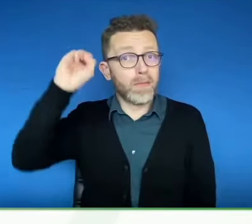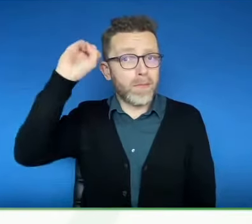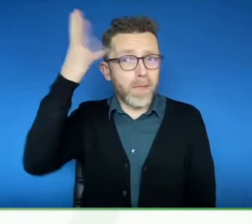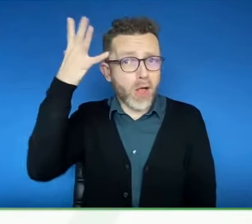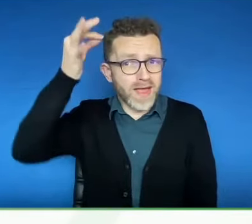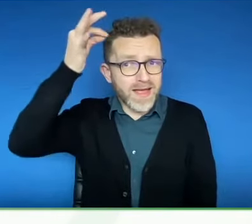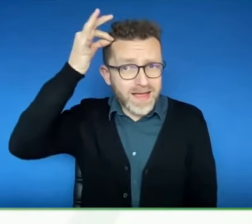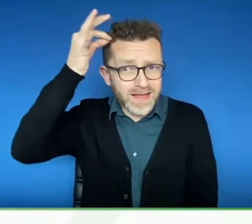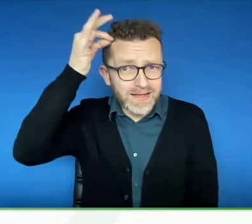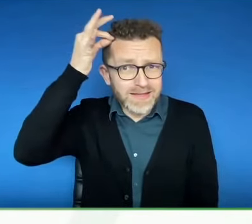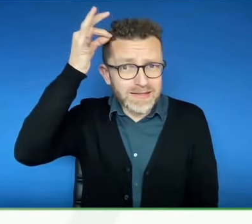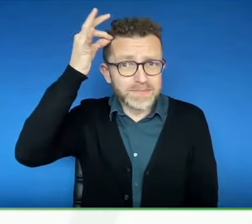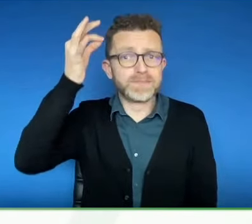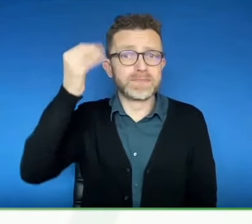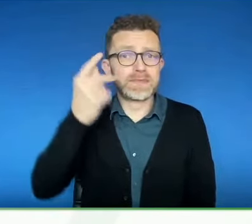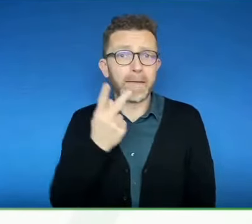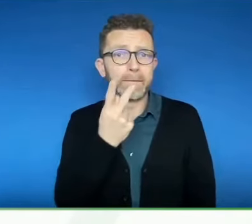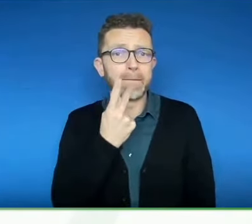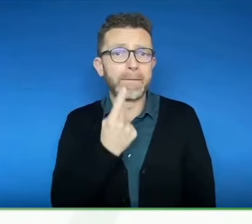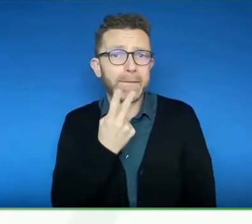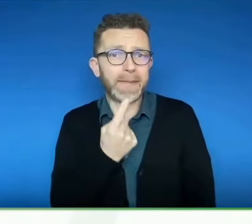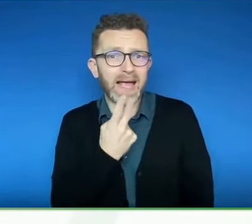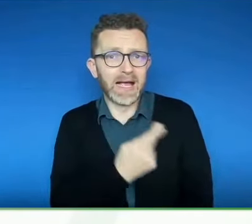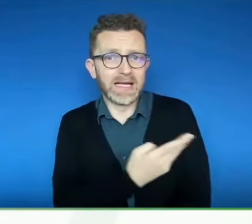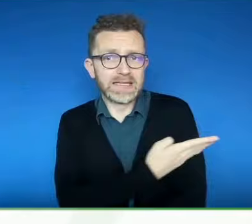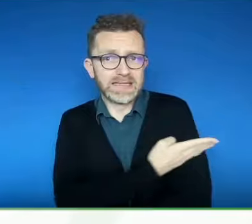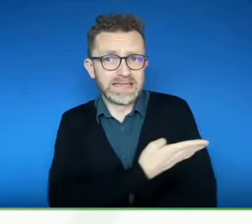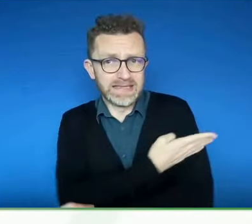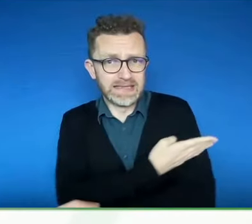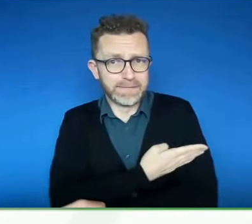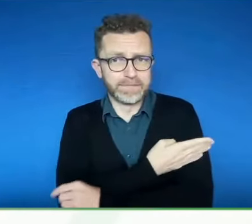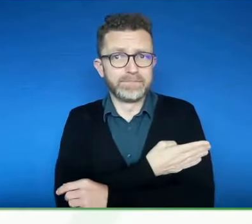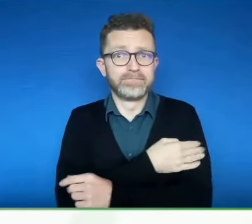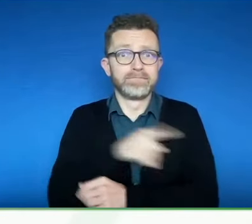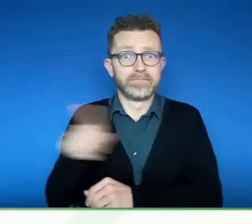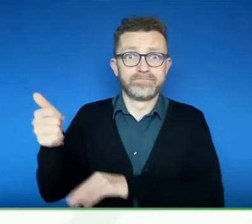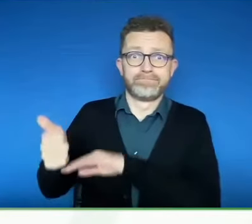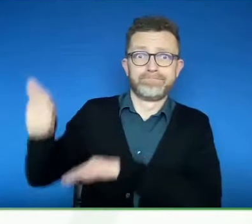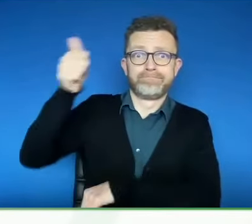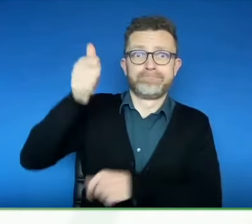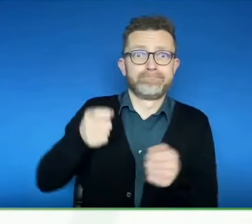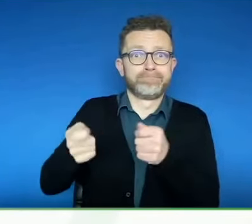So I will talk a little more about our project, so we are from